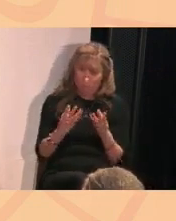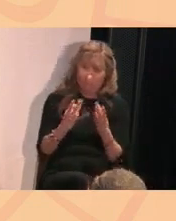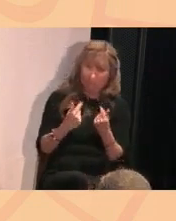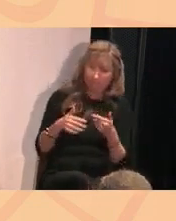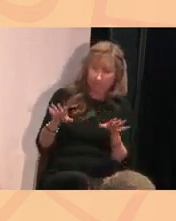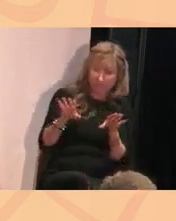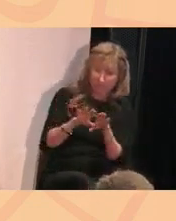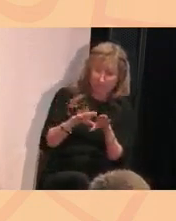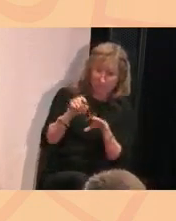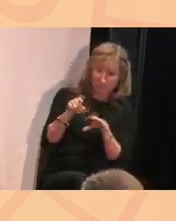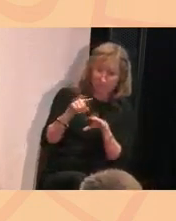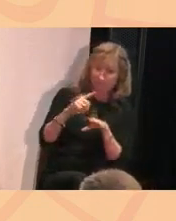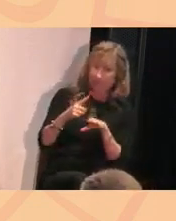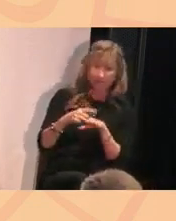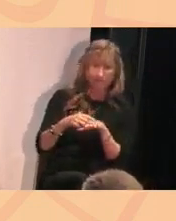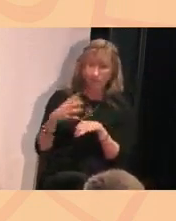just said it wasn't the right place for it.